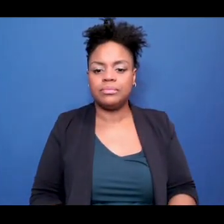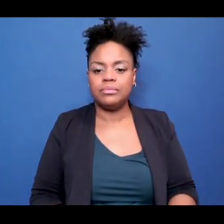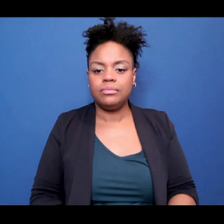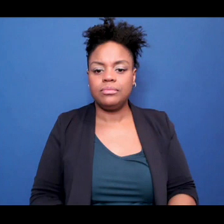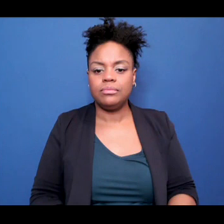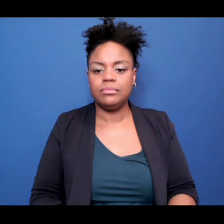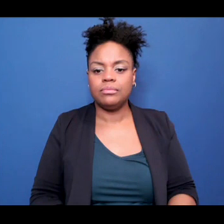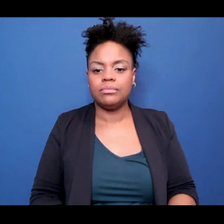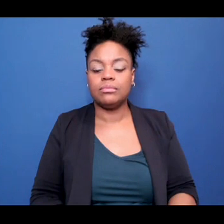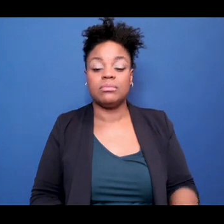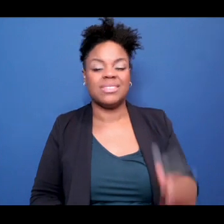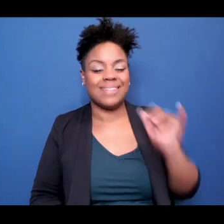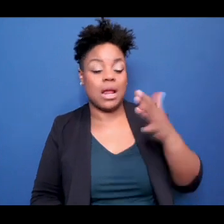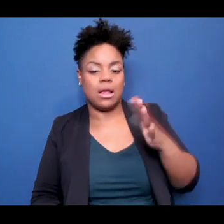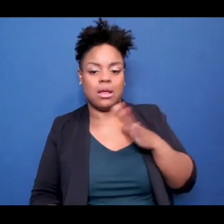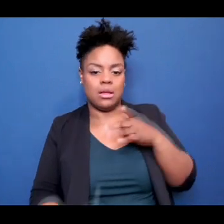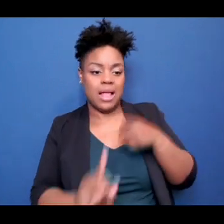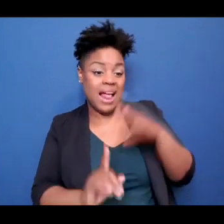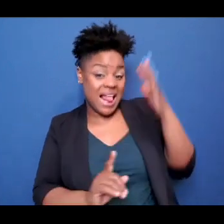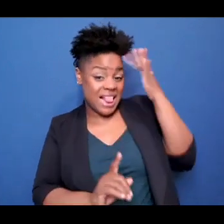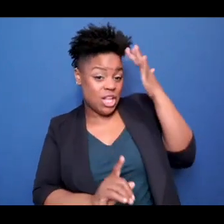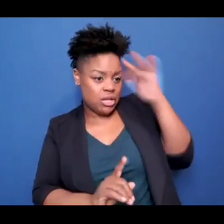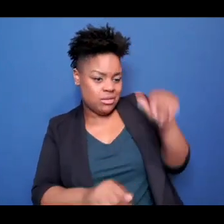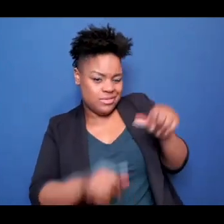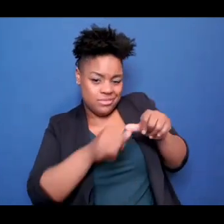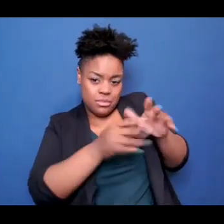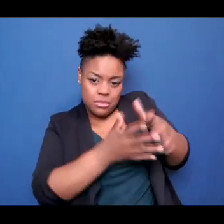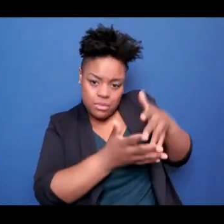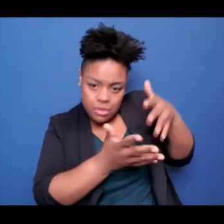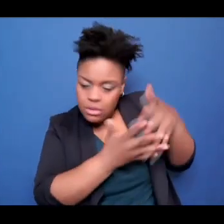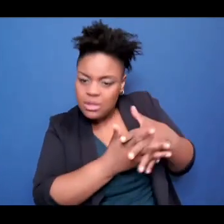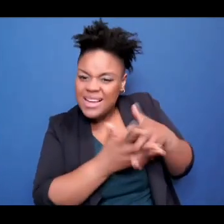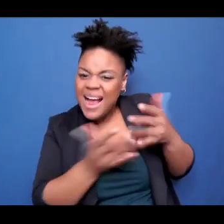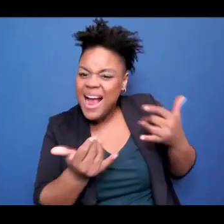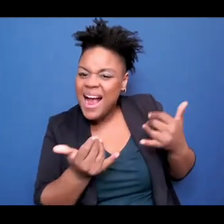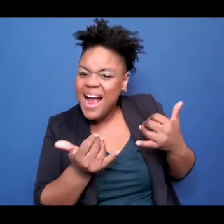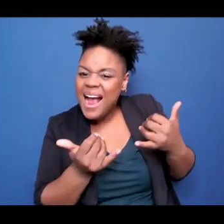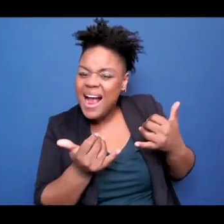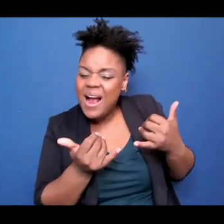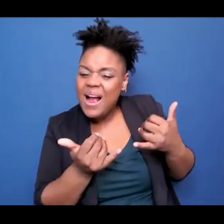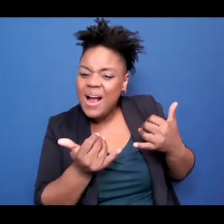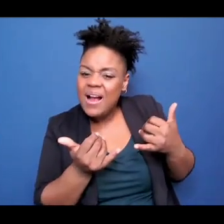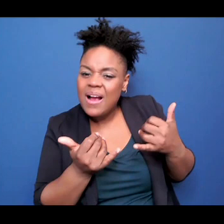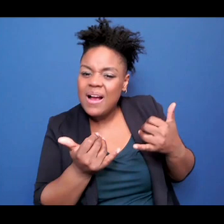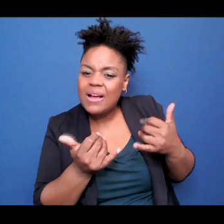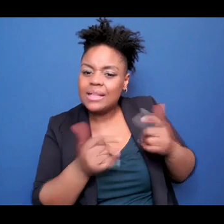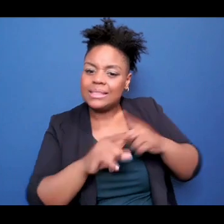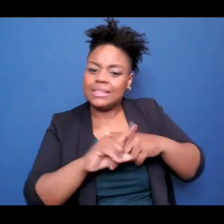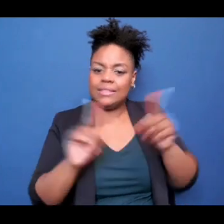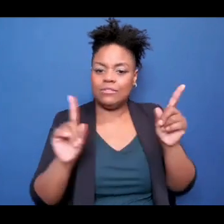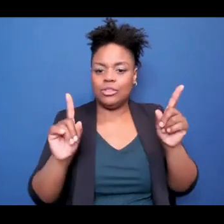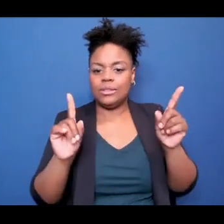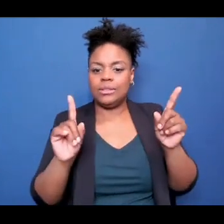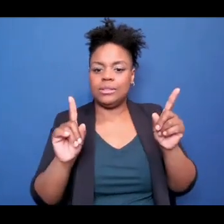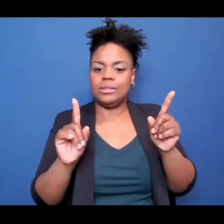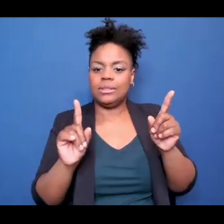ON, ALL OF WHICH WERE THOUGHT TO BE FIXED TRAITS. THESE THEORIES CAST THEIR LONG SHADOW IN THE CONTEMPORARY MOMENT IN DIFFERENTIAL